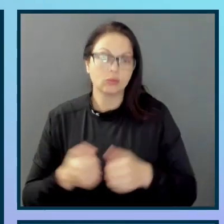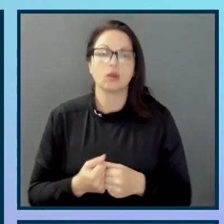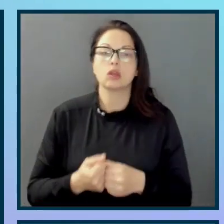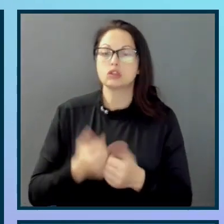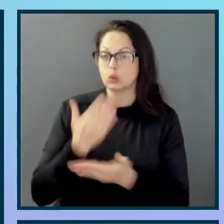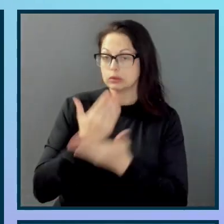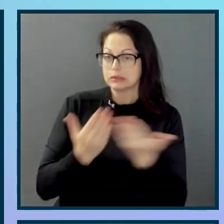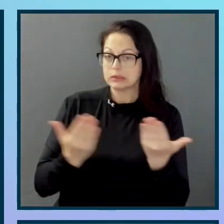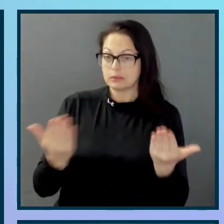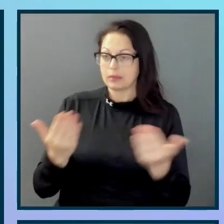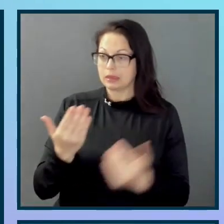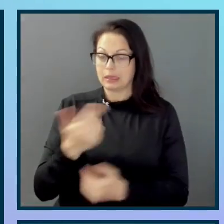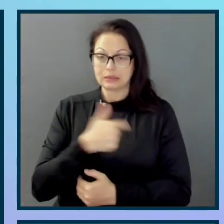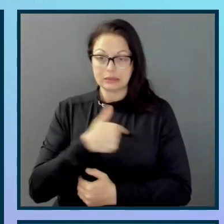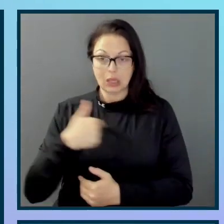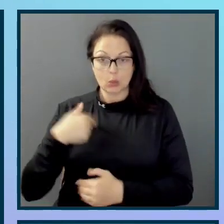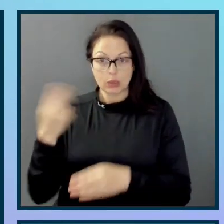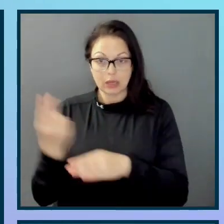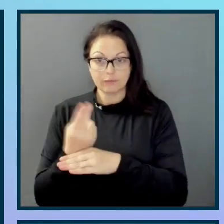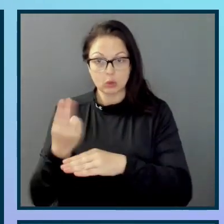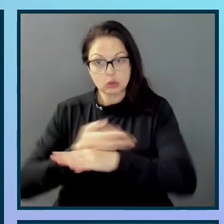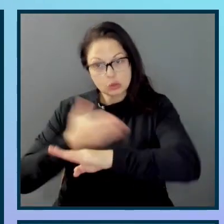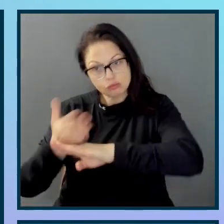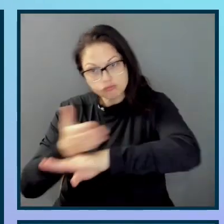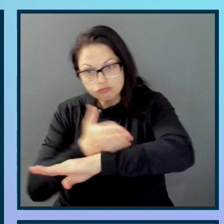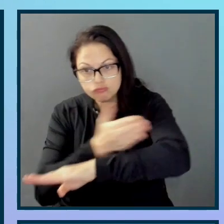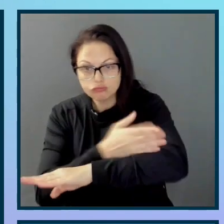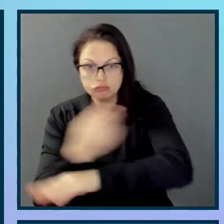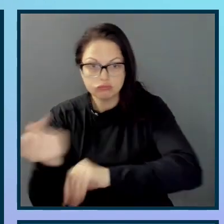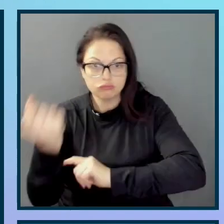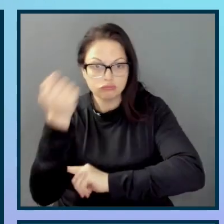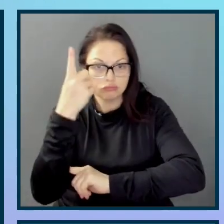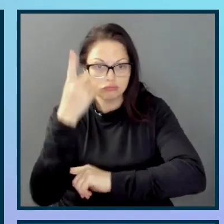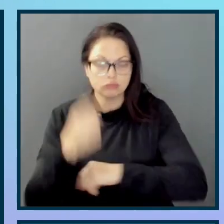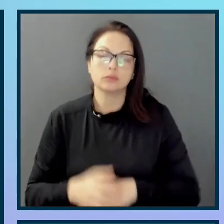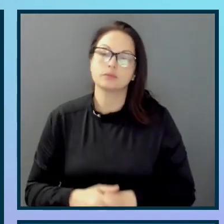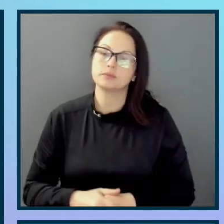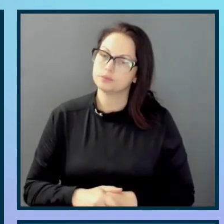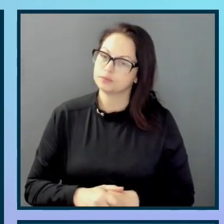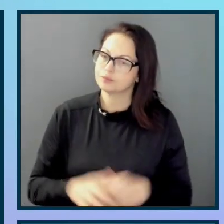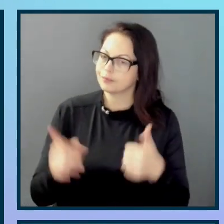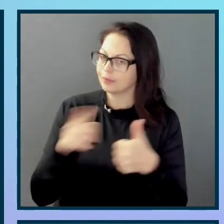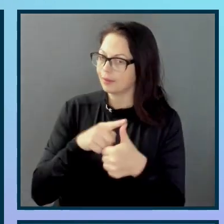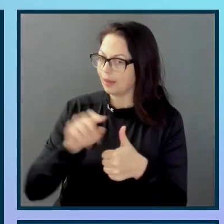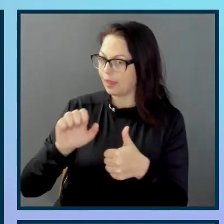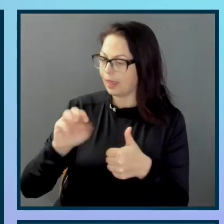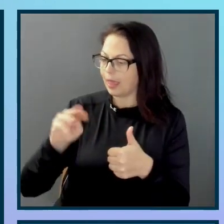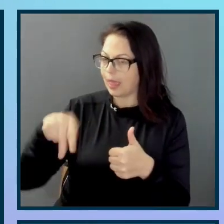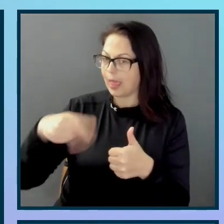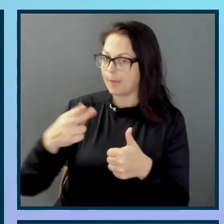to good effect for increasing understanding are, firstly, what we used to call empathy events. And empathy event,